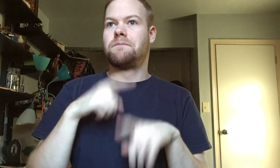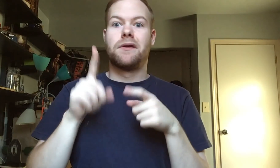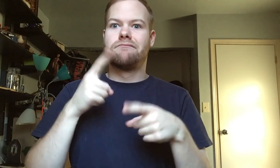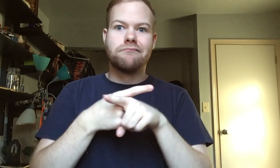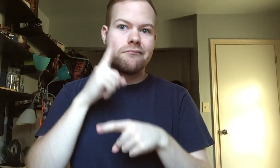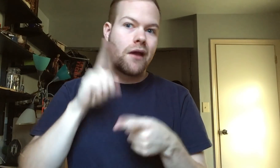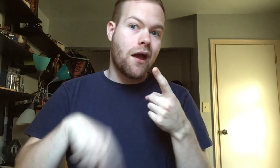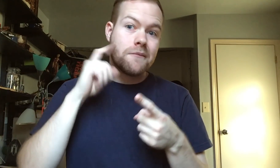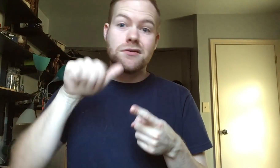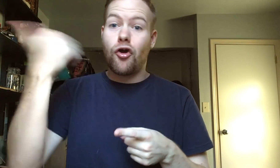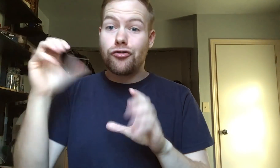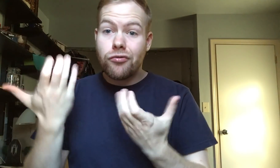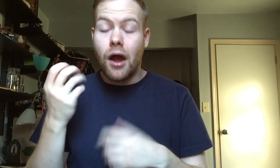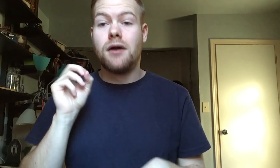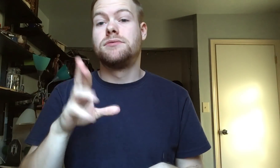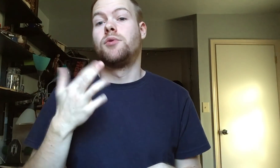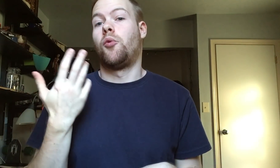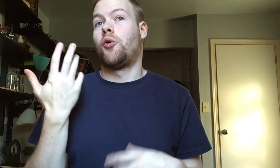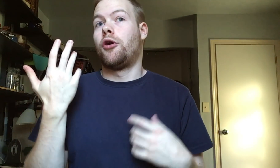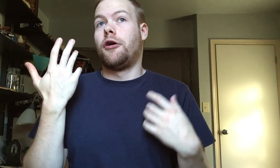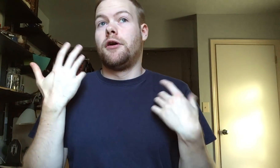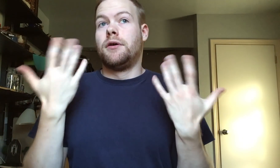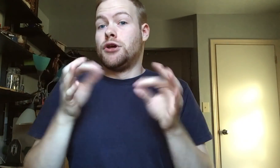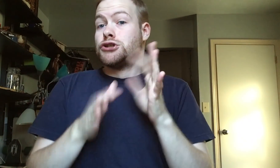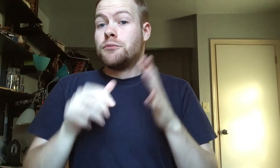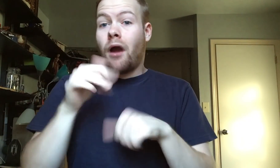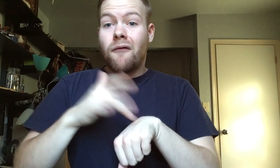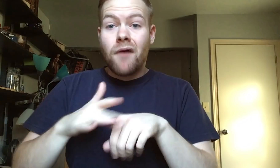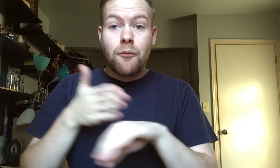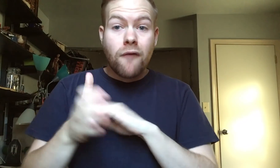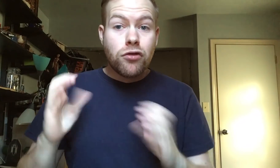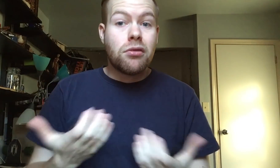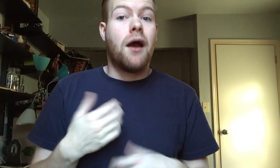but you can’t because of another class or the interpreter’s not available after class.